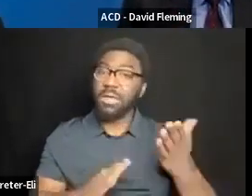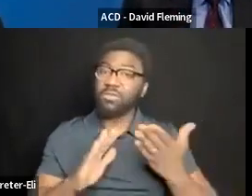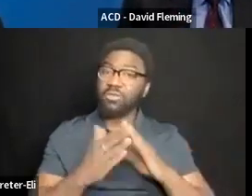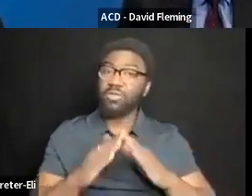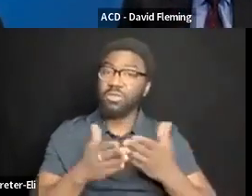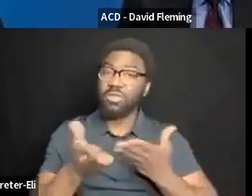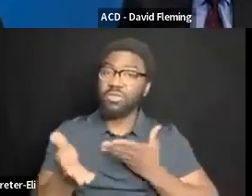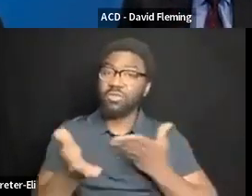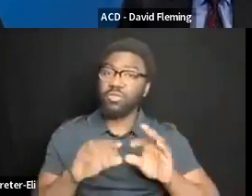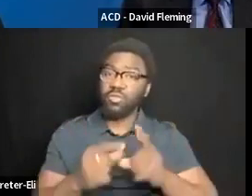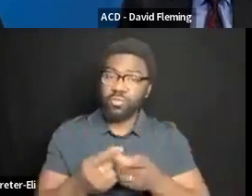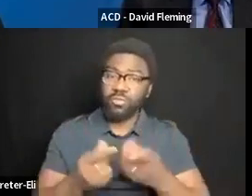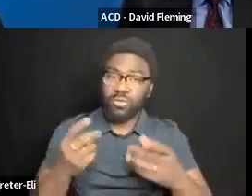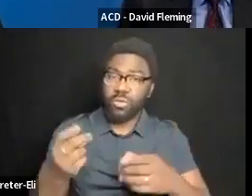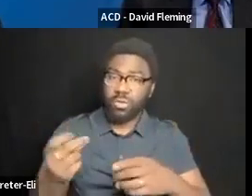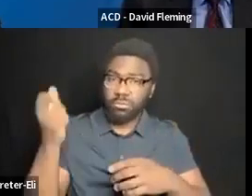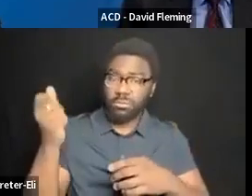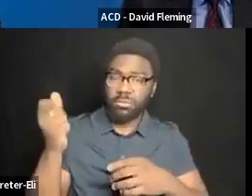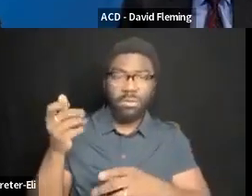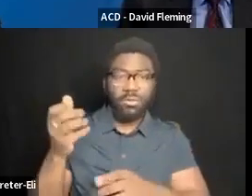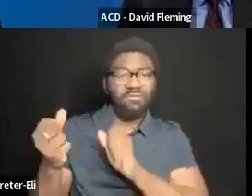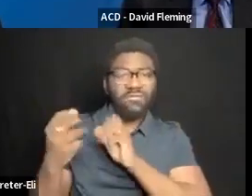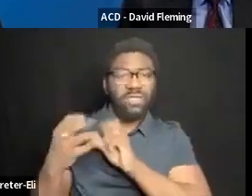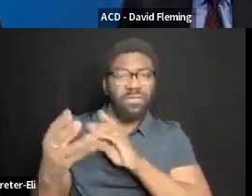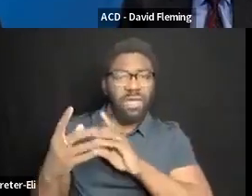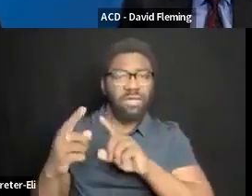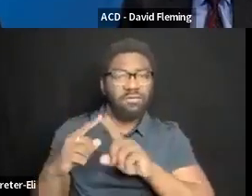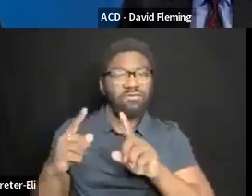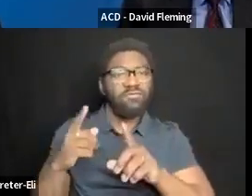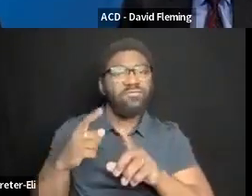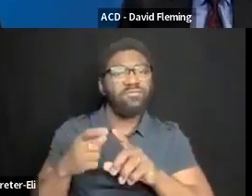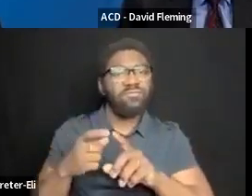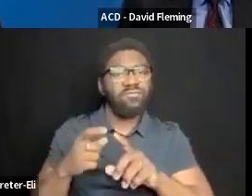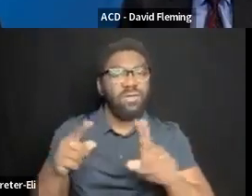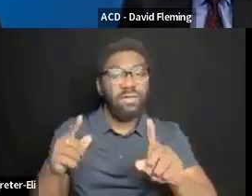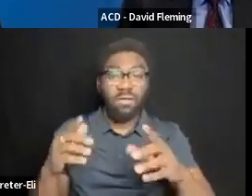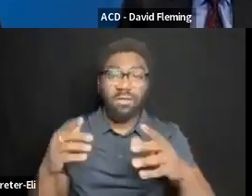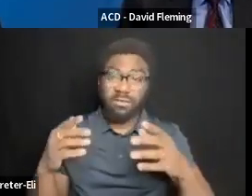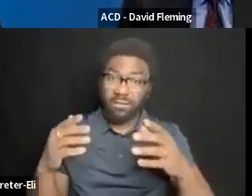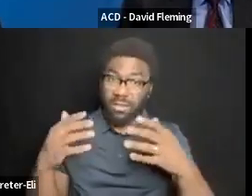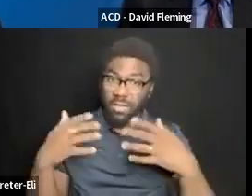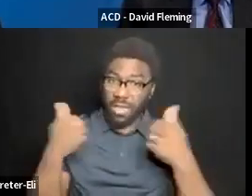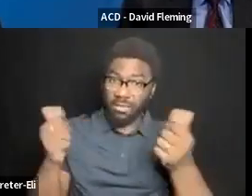And some of our health departments do a fairly decent job of that actually. But I think it needs to be, particularly